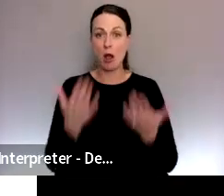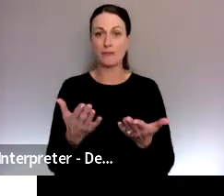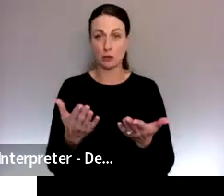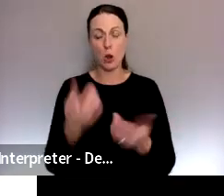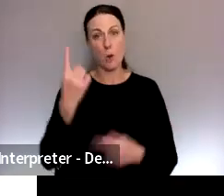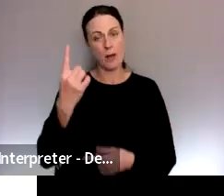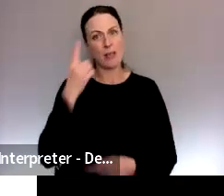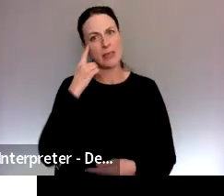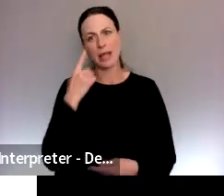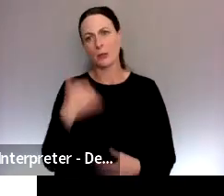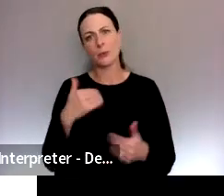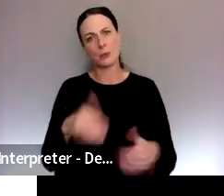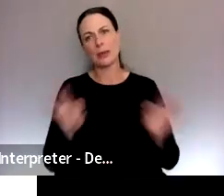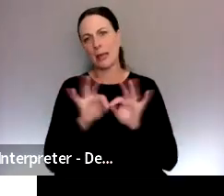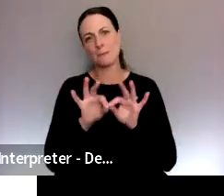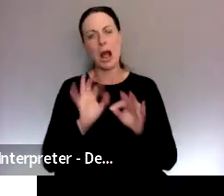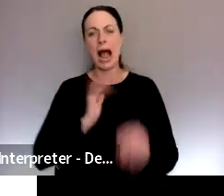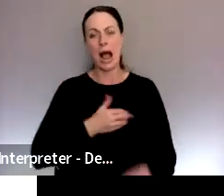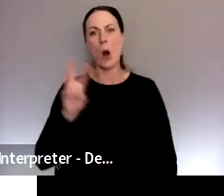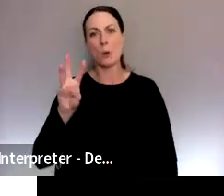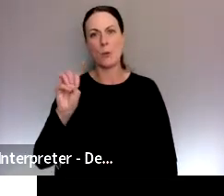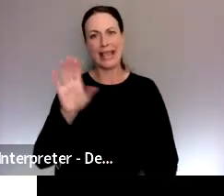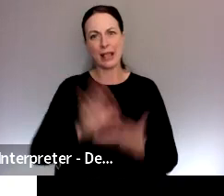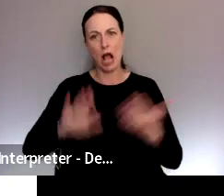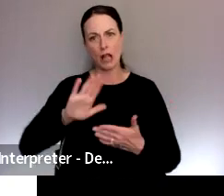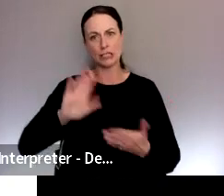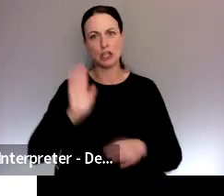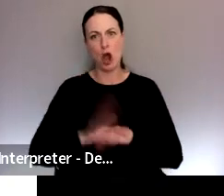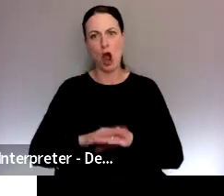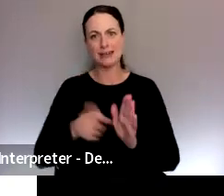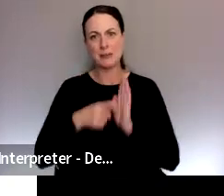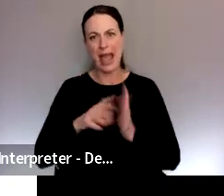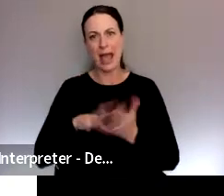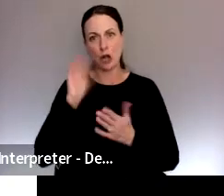one that we think is super important is our WeCollege On-Demand Learning.